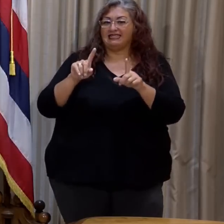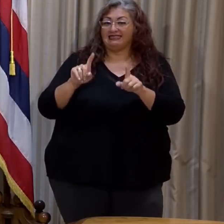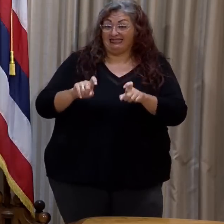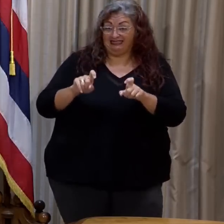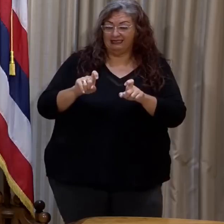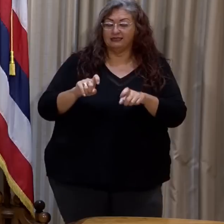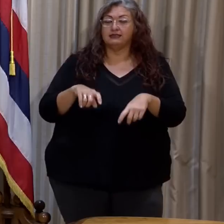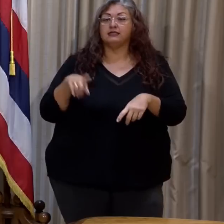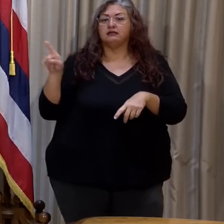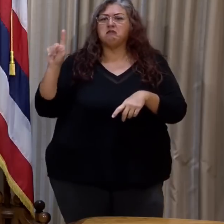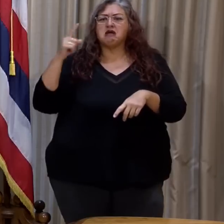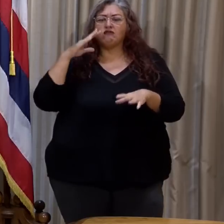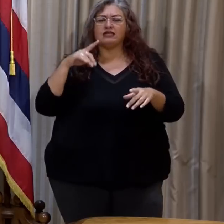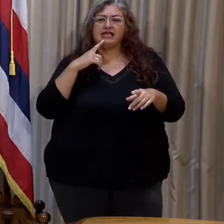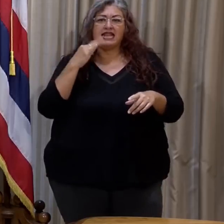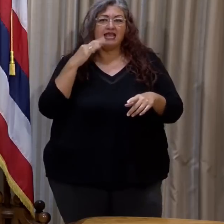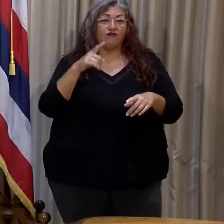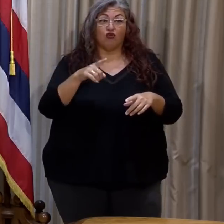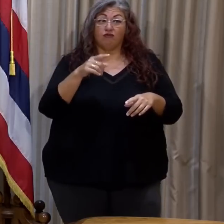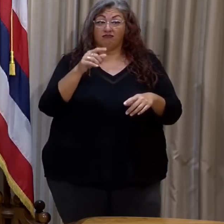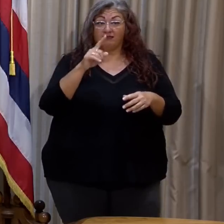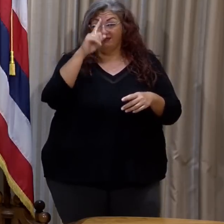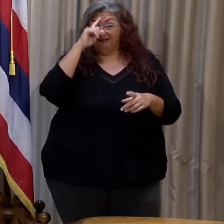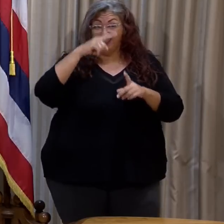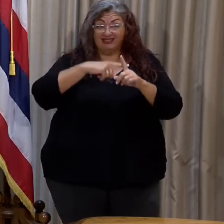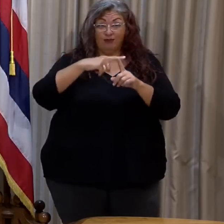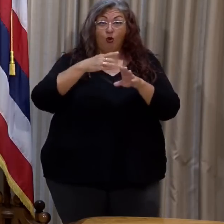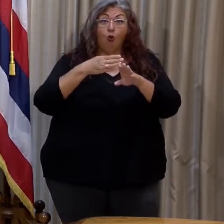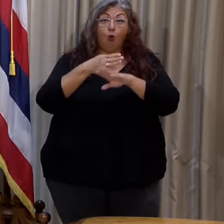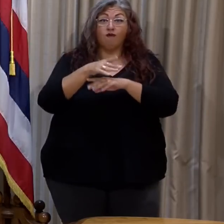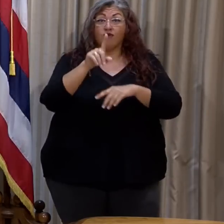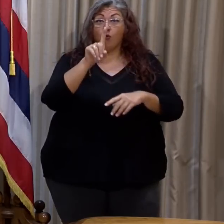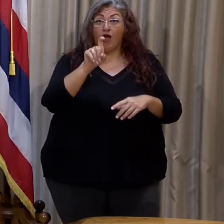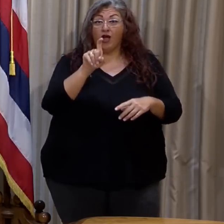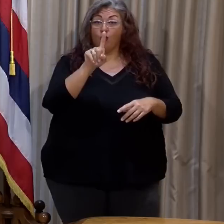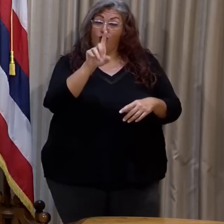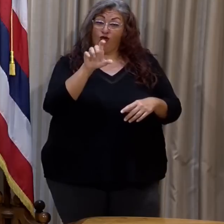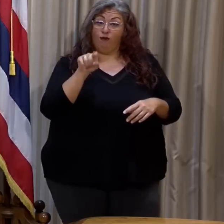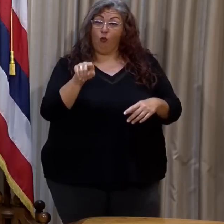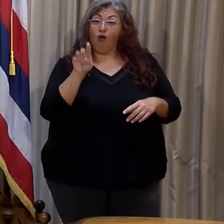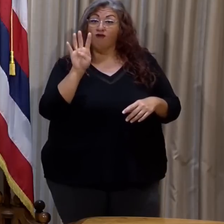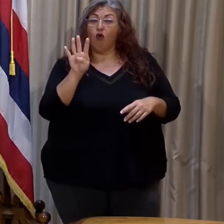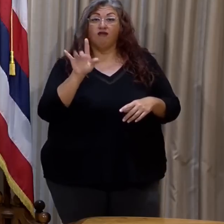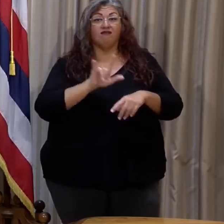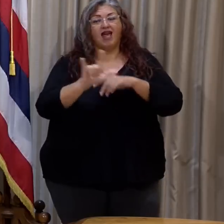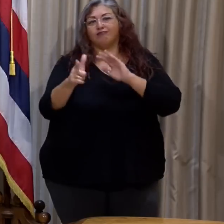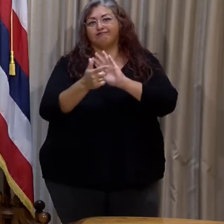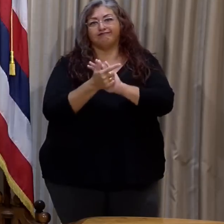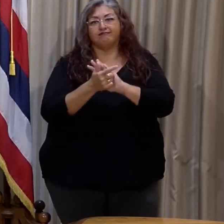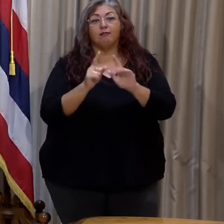OFFERED A COVID-19 TEST. ONCE THEY HAVE CLEARED THAT PROCESS, AND OTHER GOVERNOR